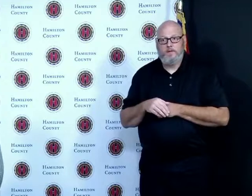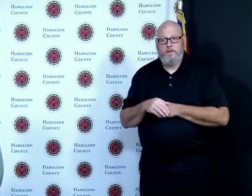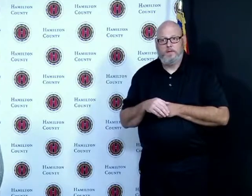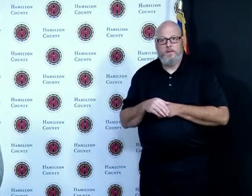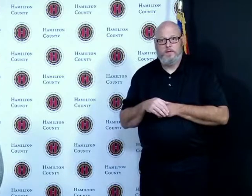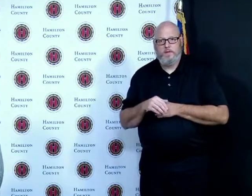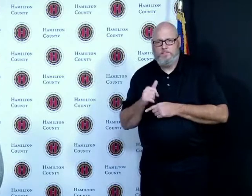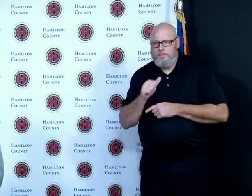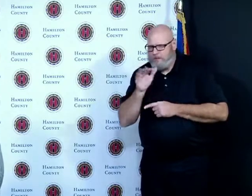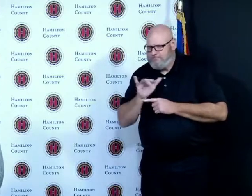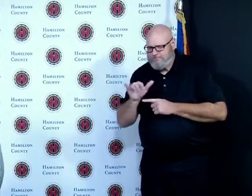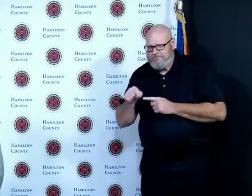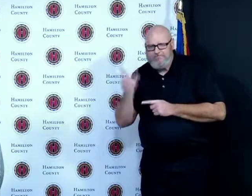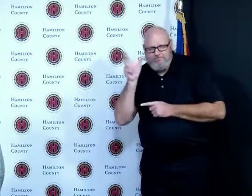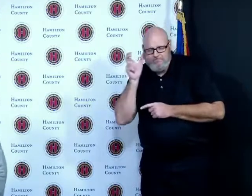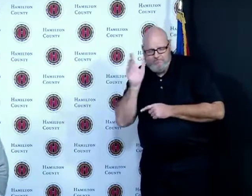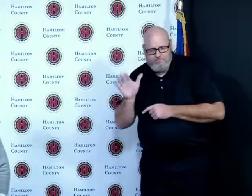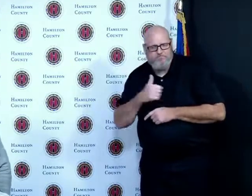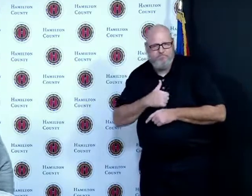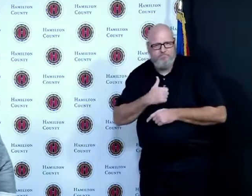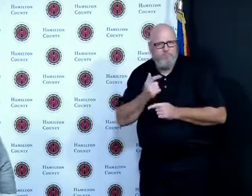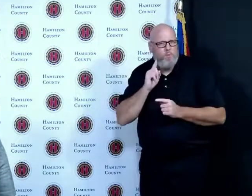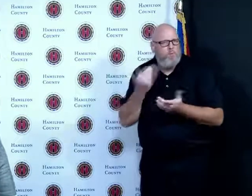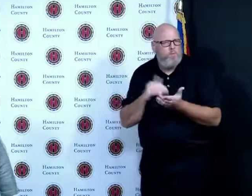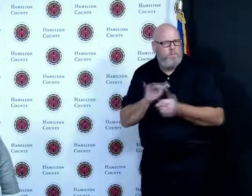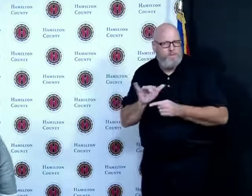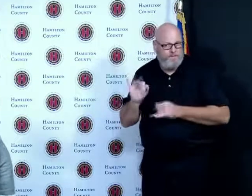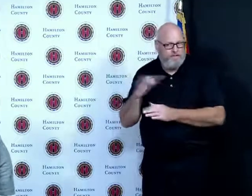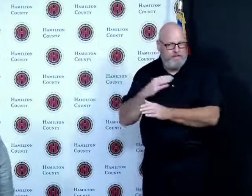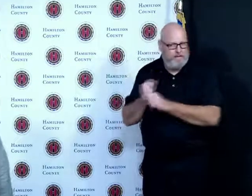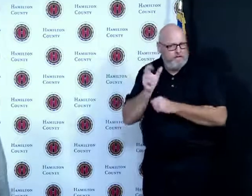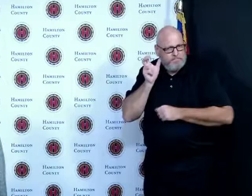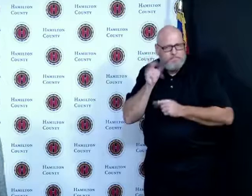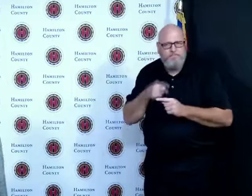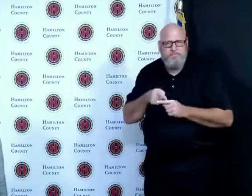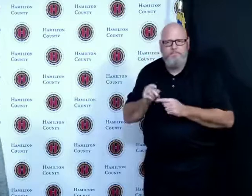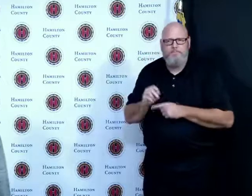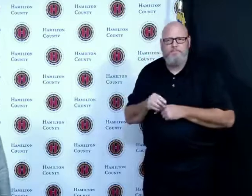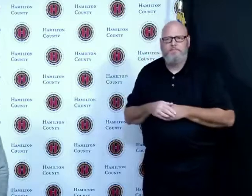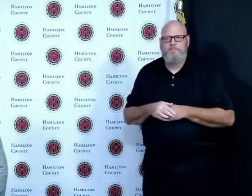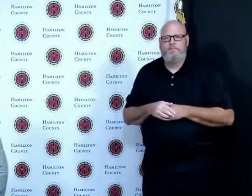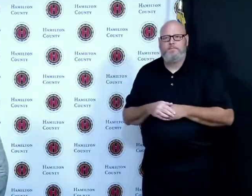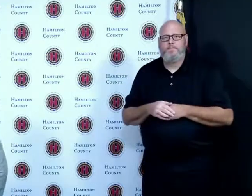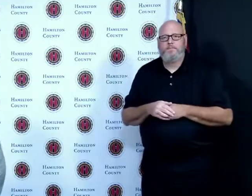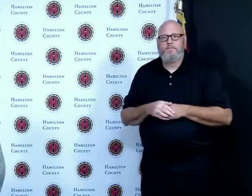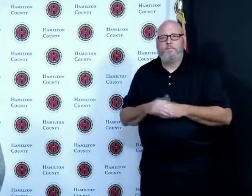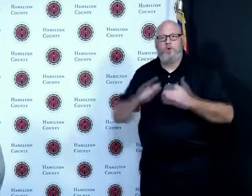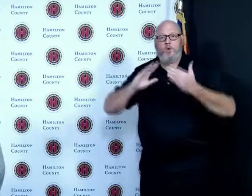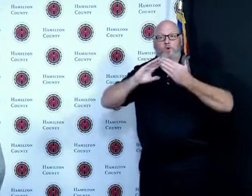the clovid19communityresources.com site has really enabled us to post a fact sheet that we can update